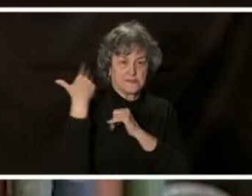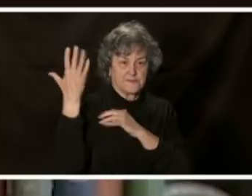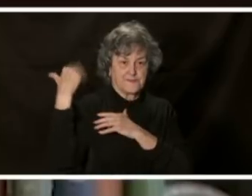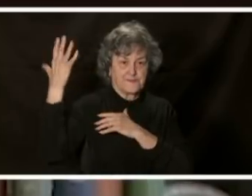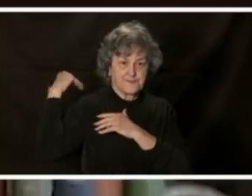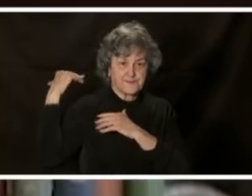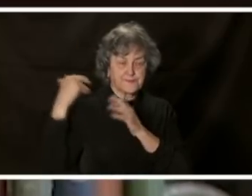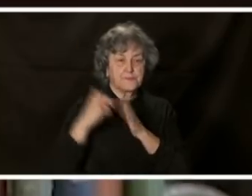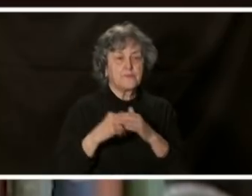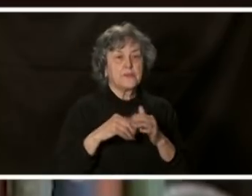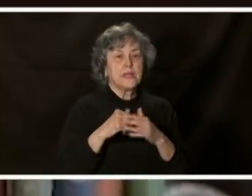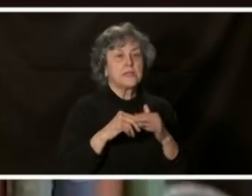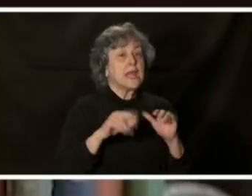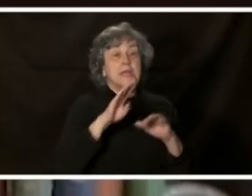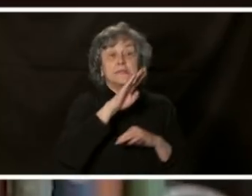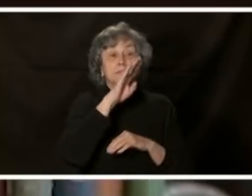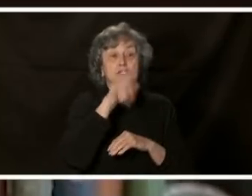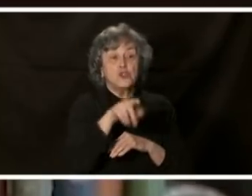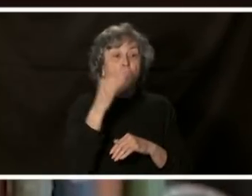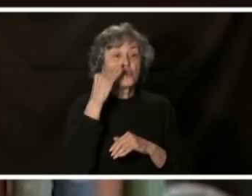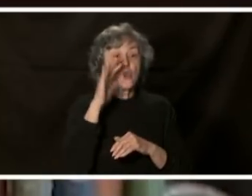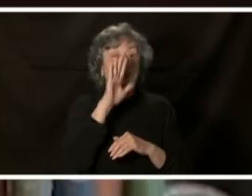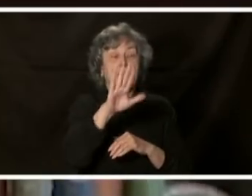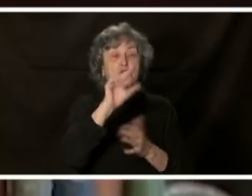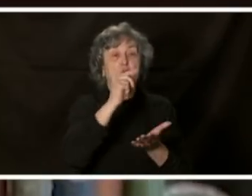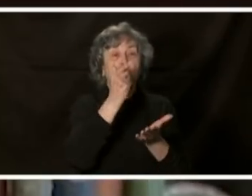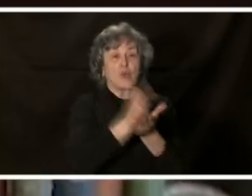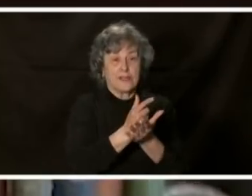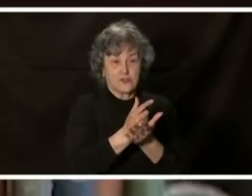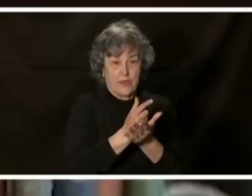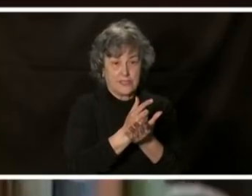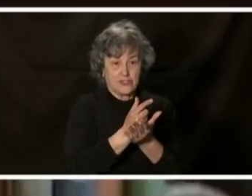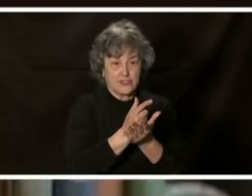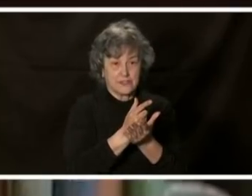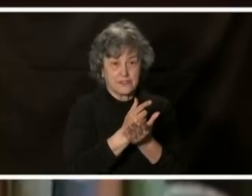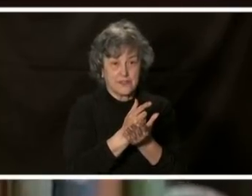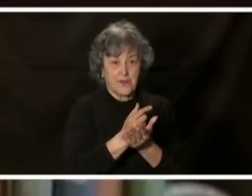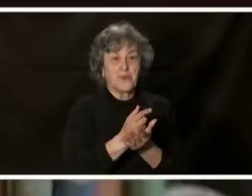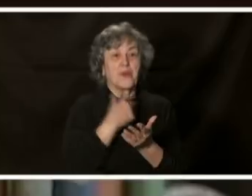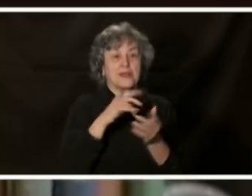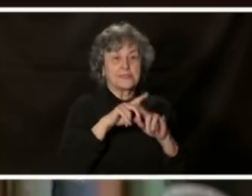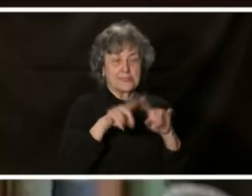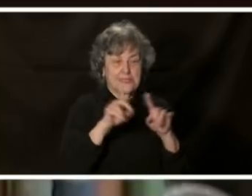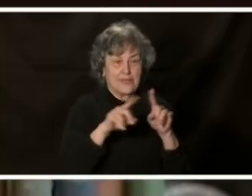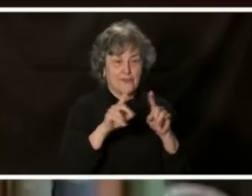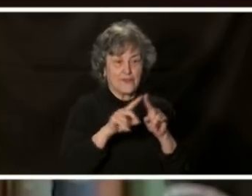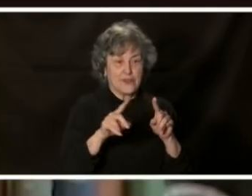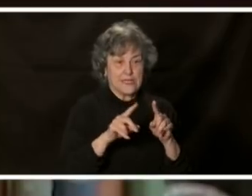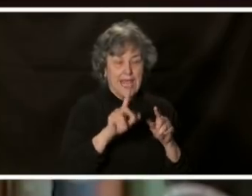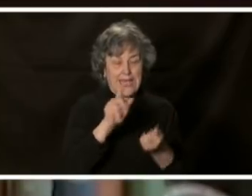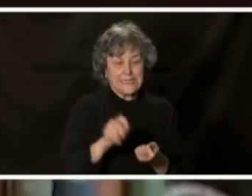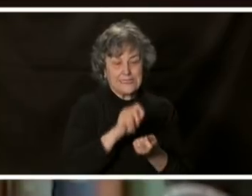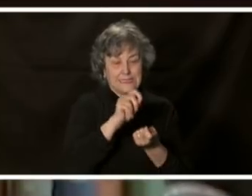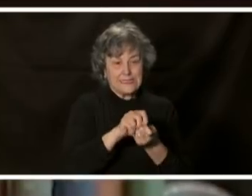YOU WILL KNOW THAT YOURS WAS A COMMENCEMENT OF A DIFFERENT AND HISTORIC KIND.